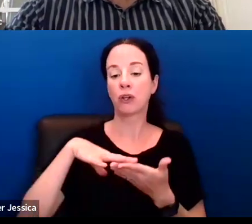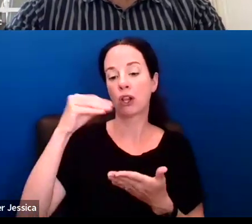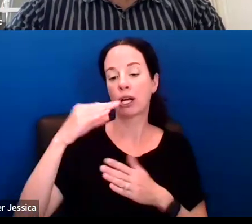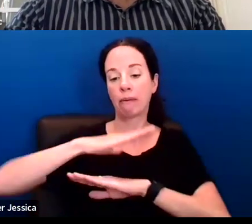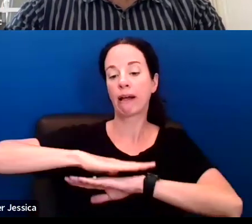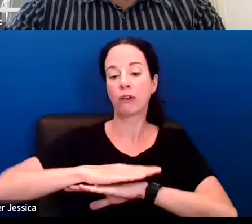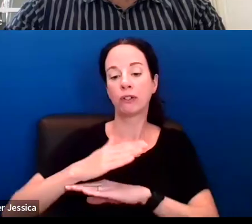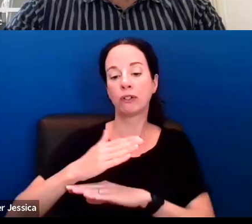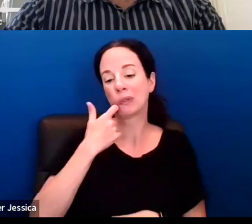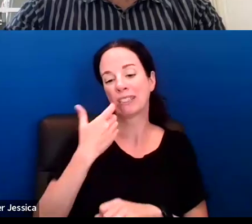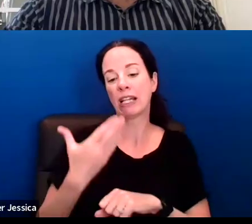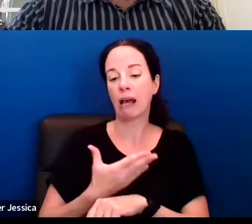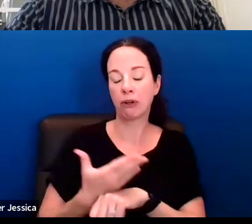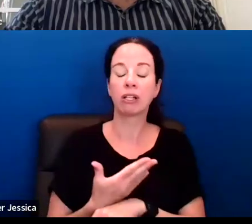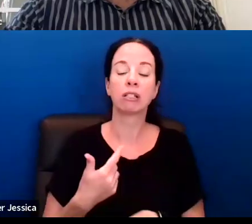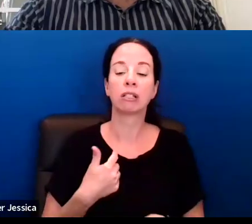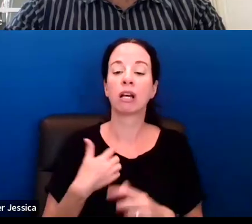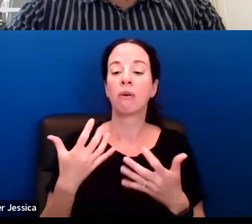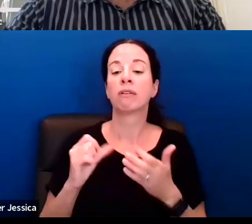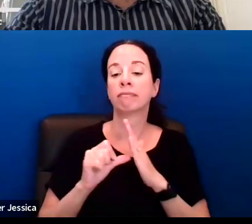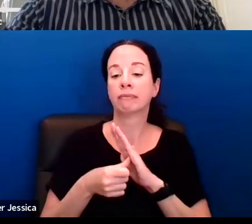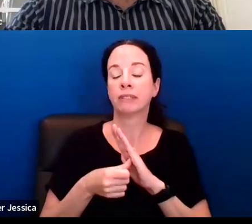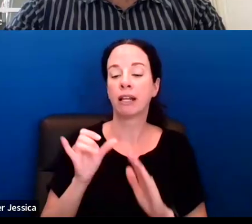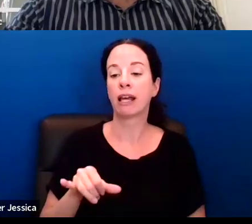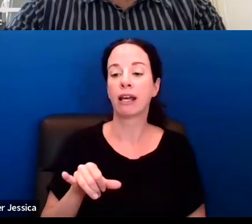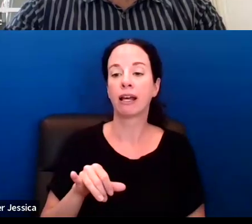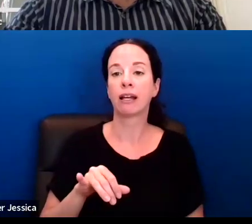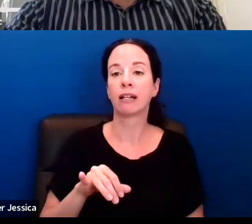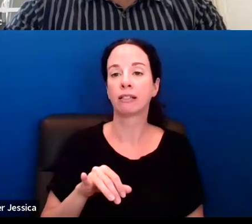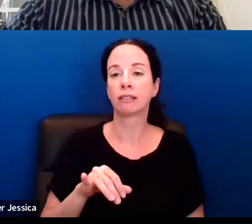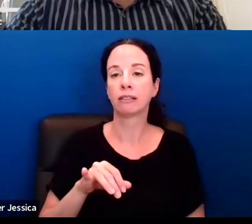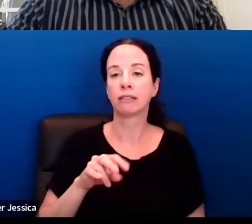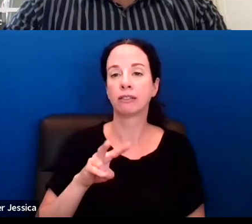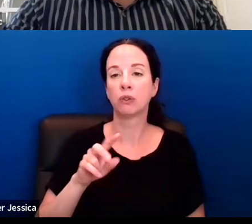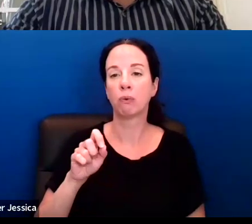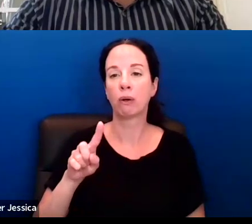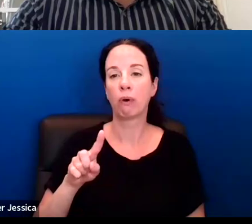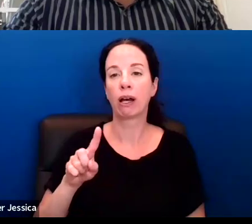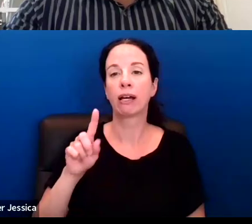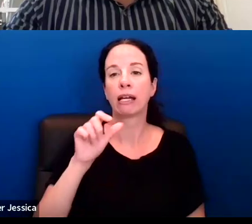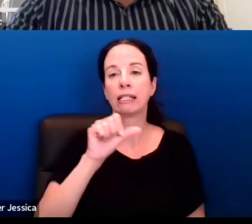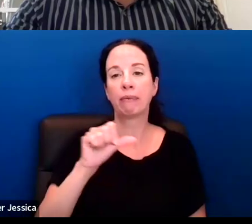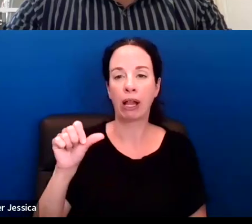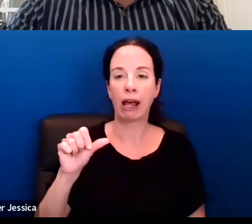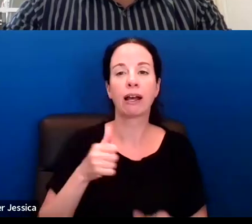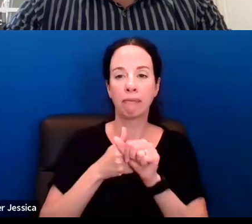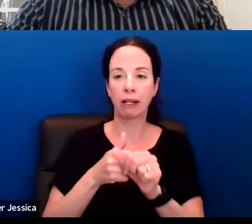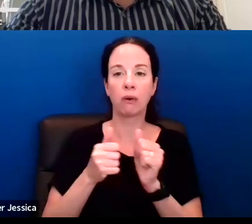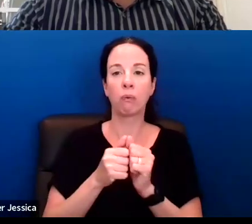newly upgraded. I do want to highlight that it is WCAG 2.1 AA compliant with keyboard navigation,